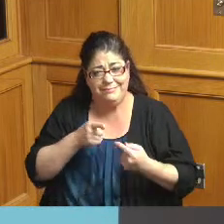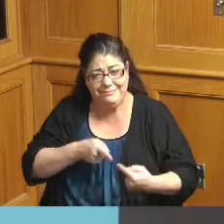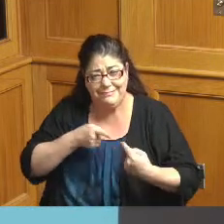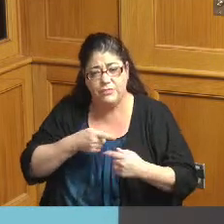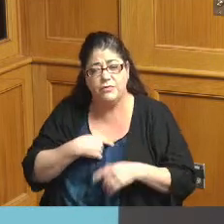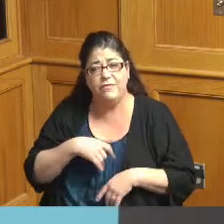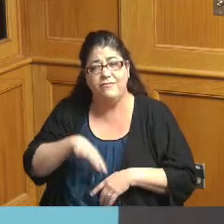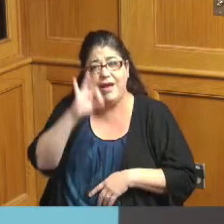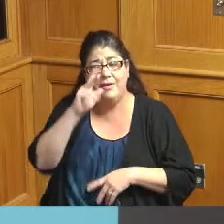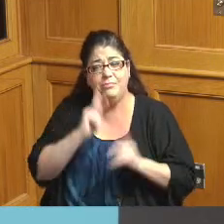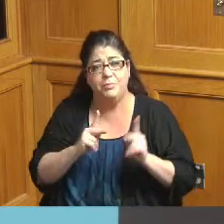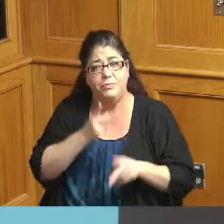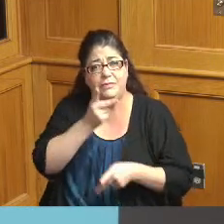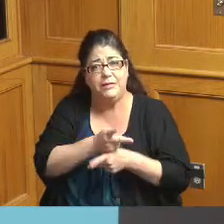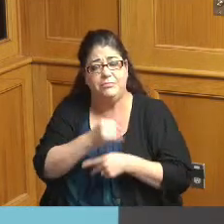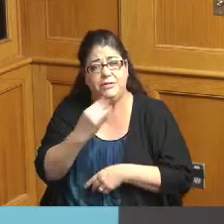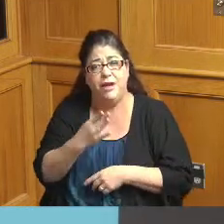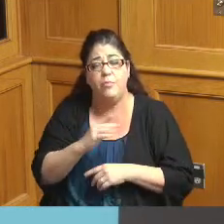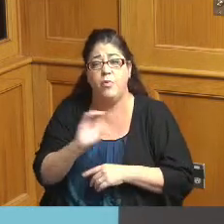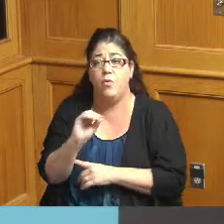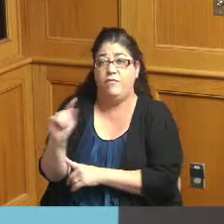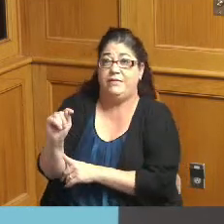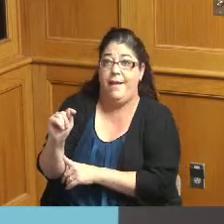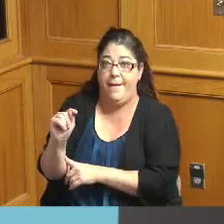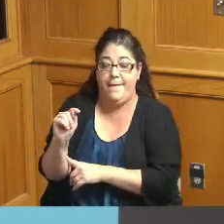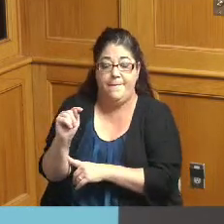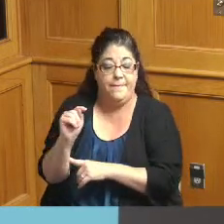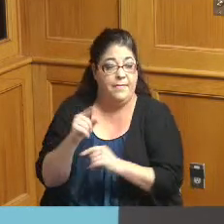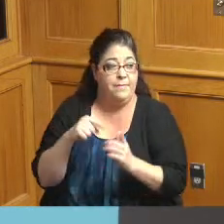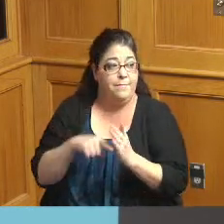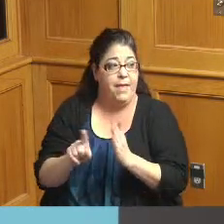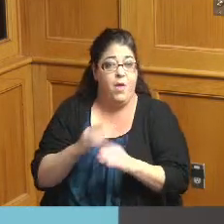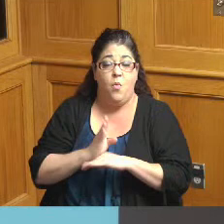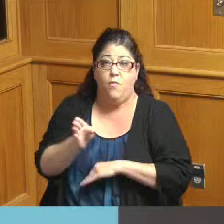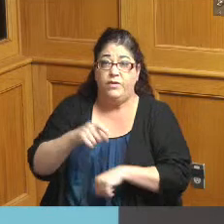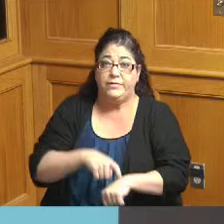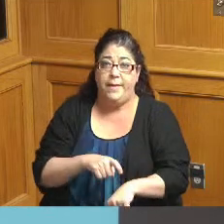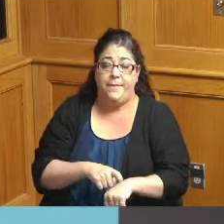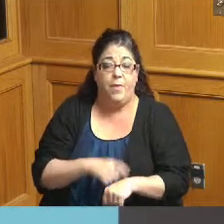that's really caused our overtime to go up because we're keeping staff there sort